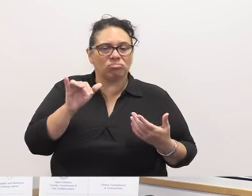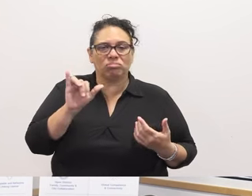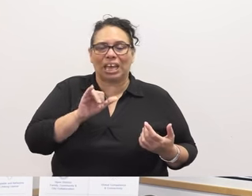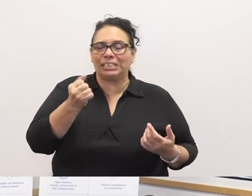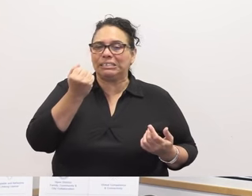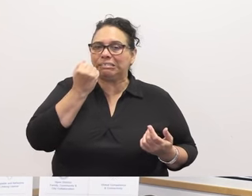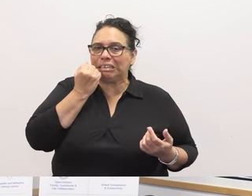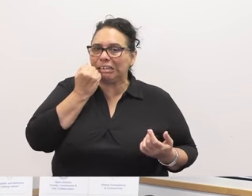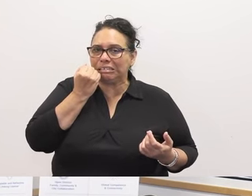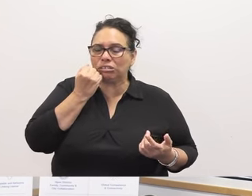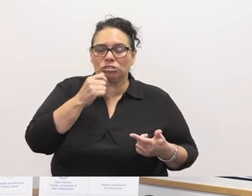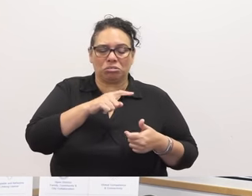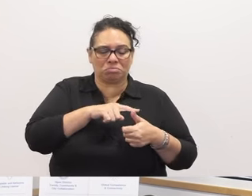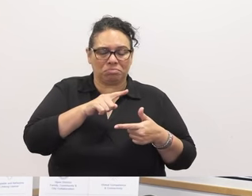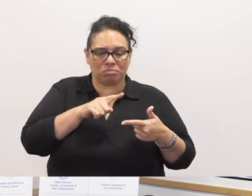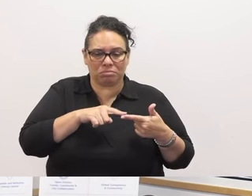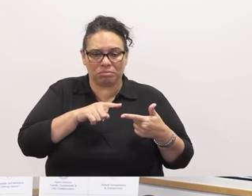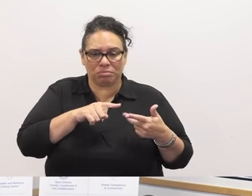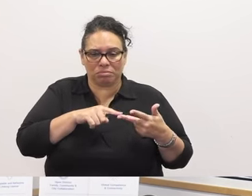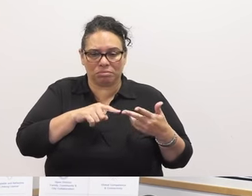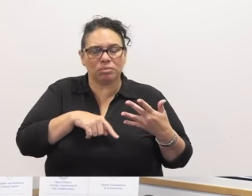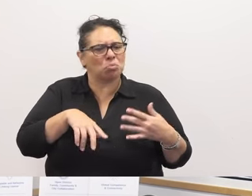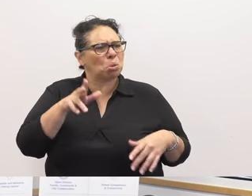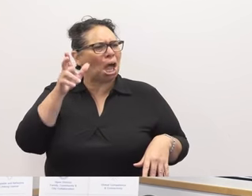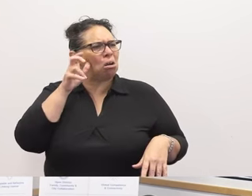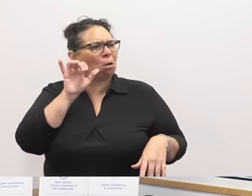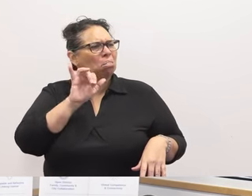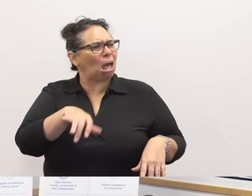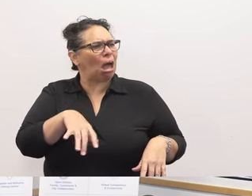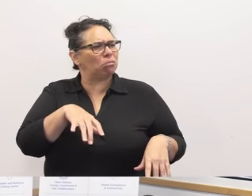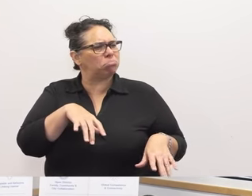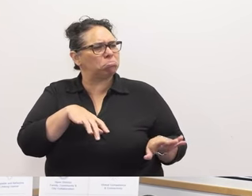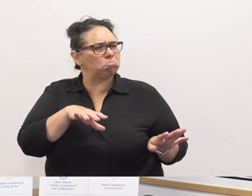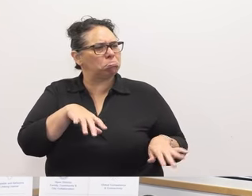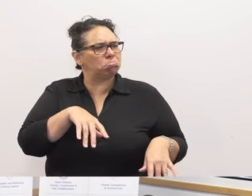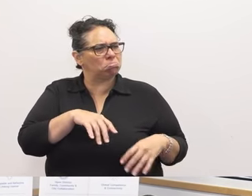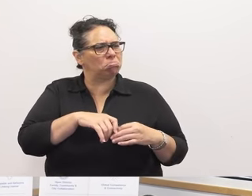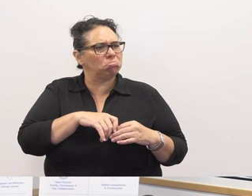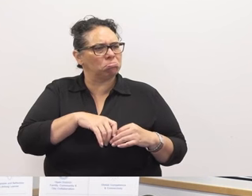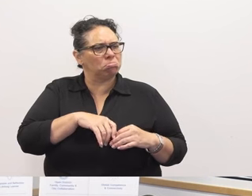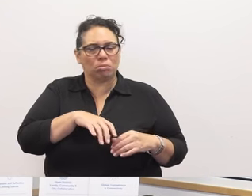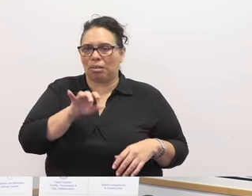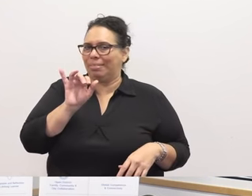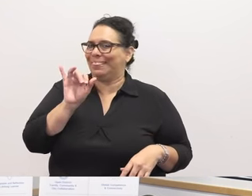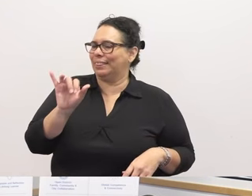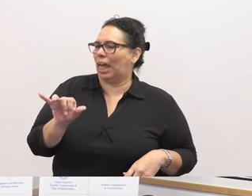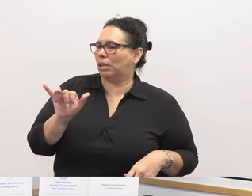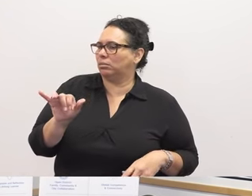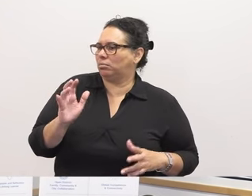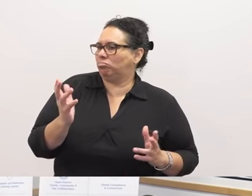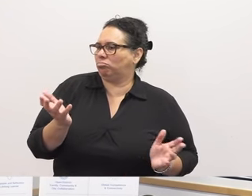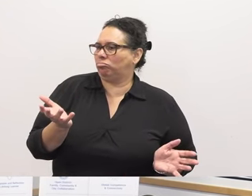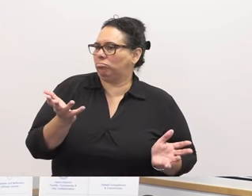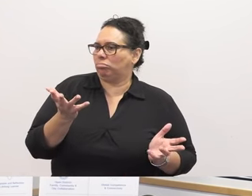Sure, and I heard that, I just thought. Yeah. I heard those. I think that's what, I don't wanna put words in your mouth,